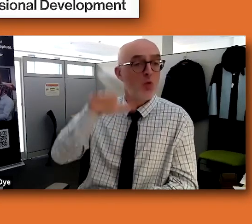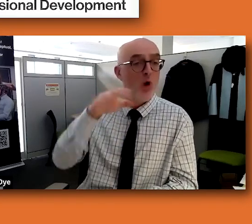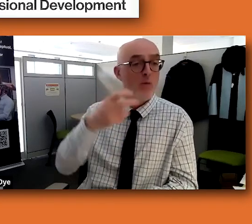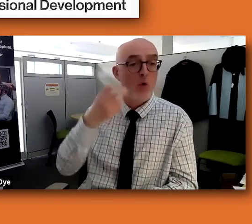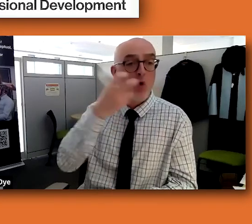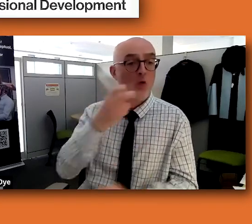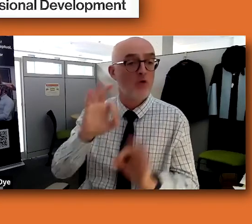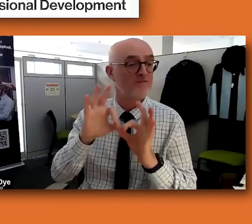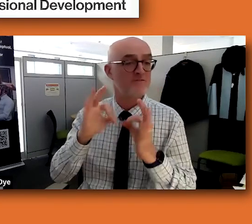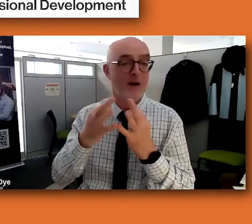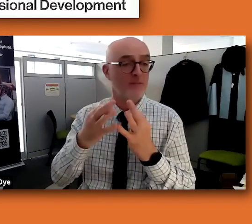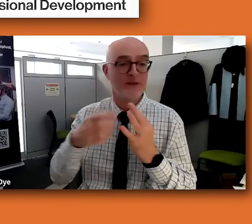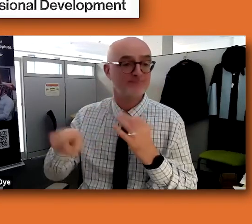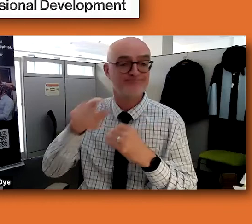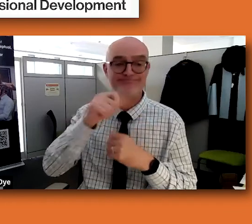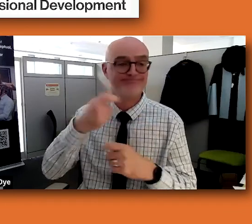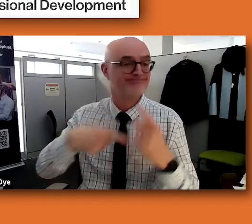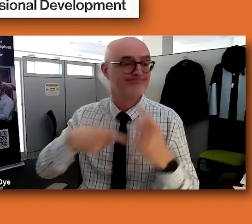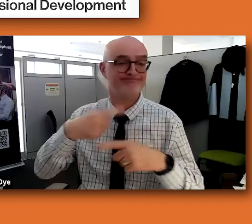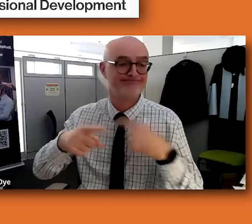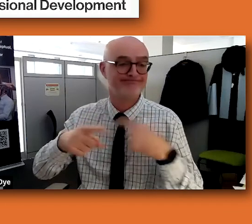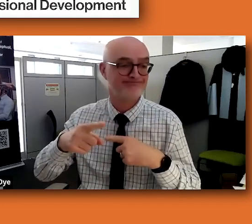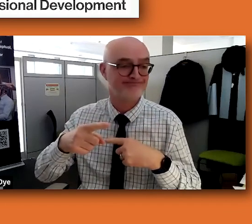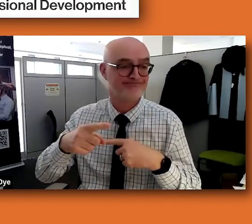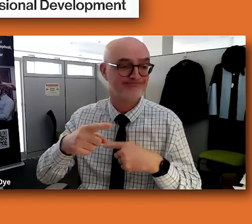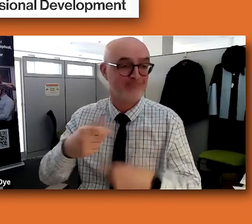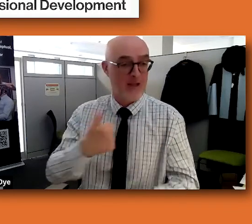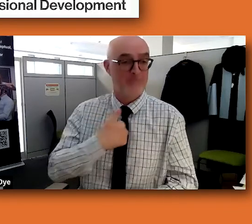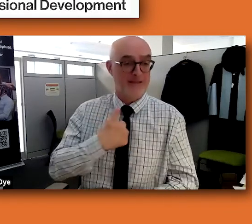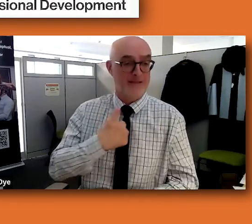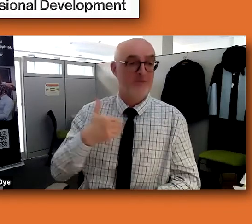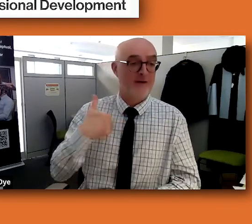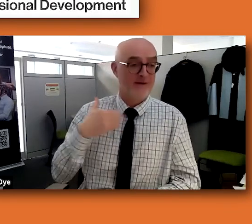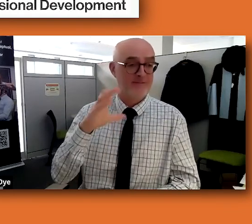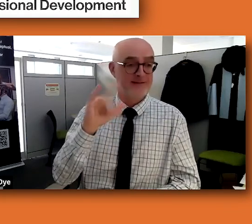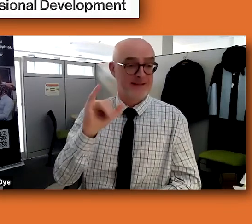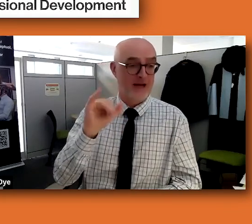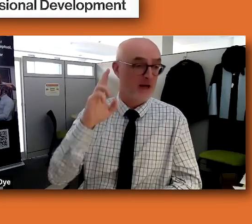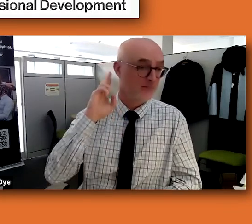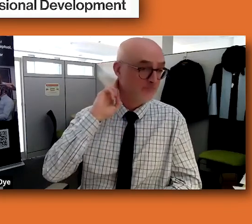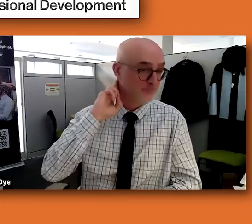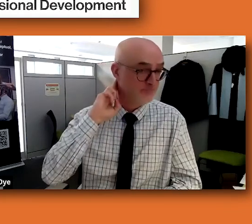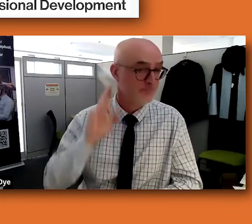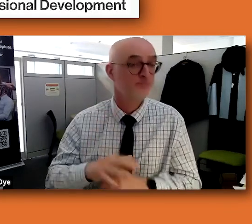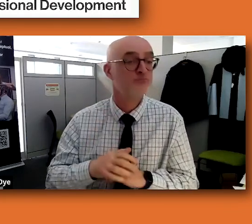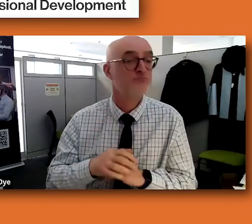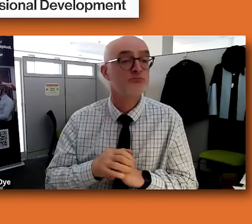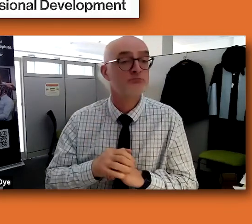Matt: The next question is from Alison, who says that they grew up in an oral family who doesn't sign